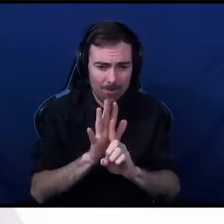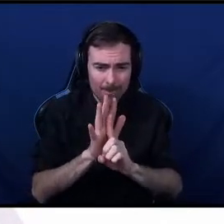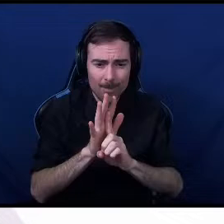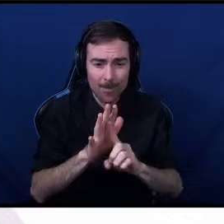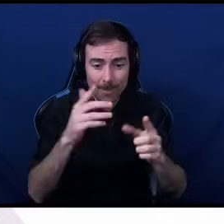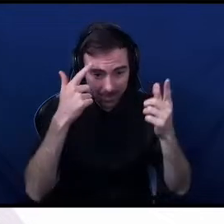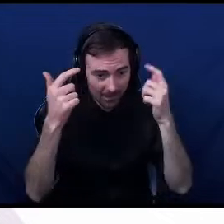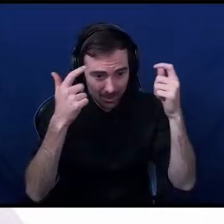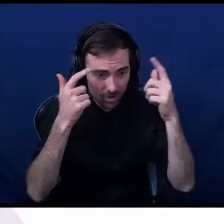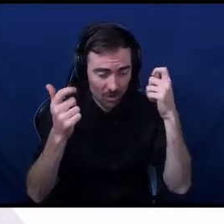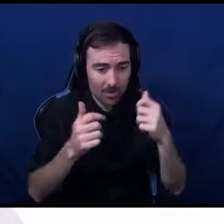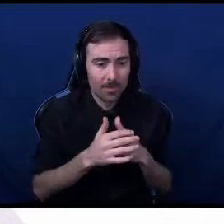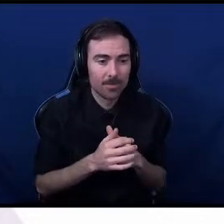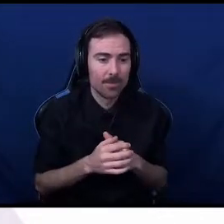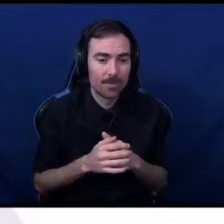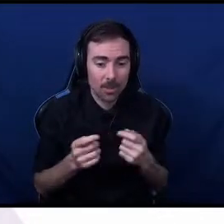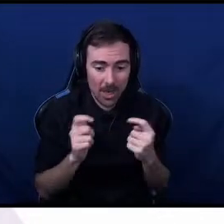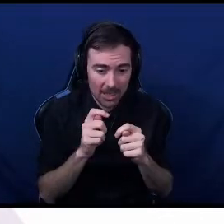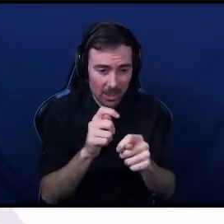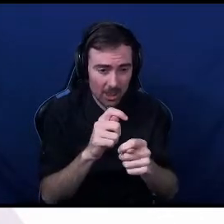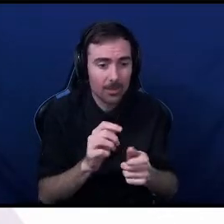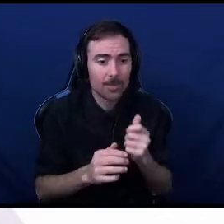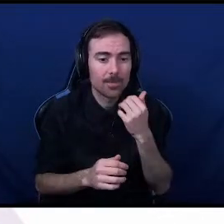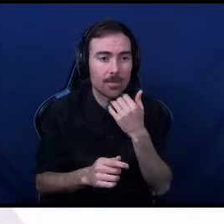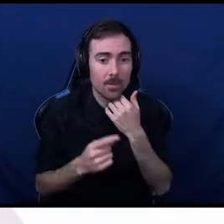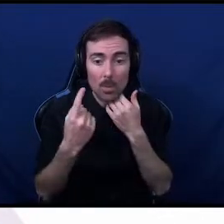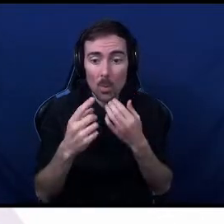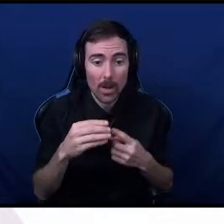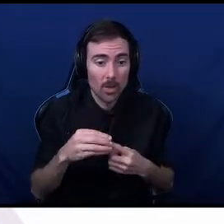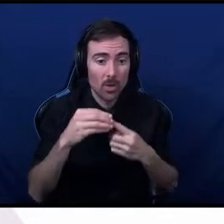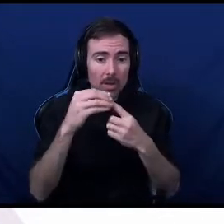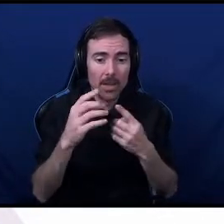And one of the unique things about our society right now is that